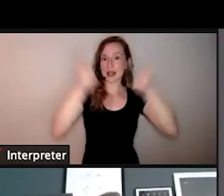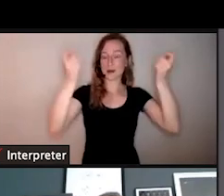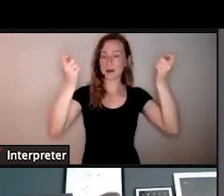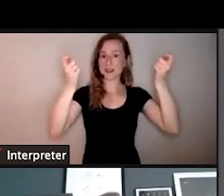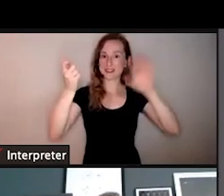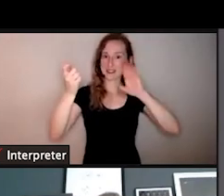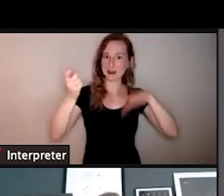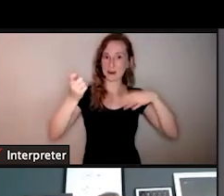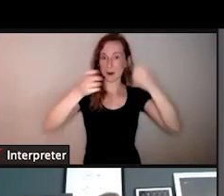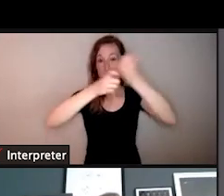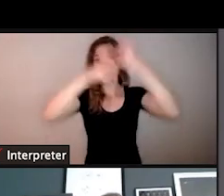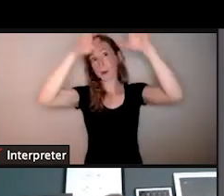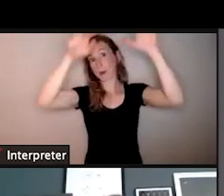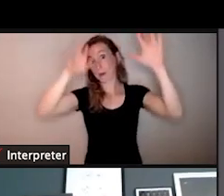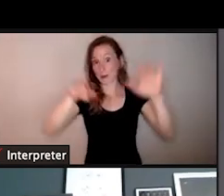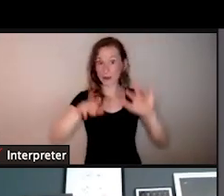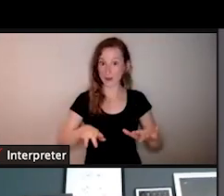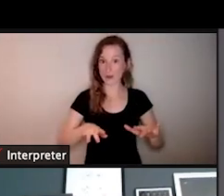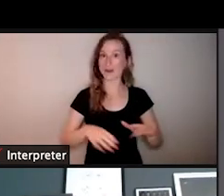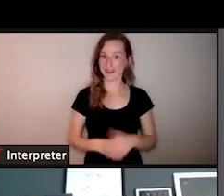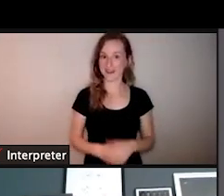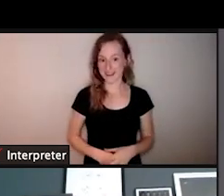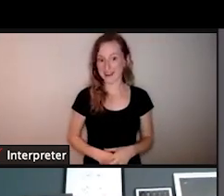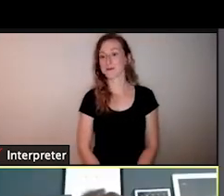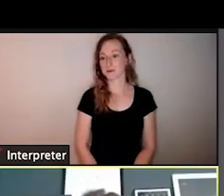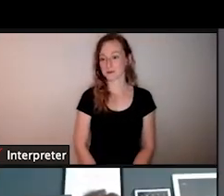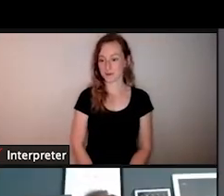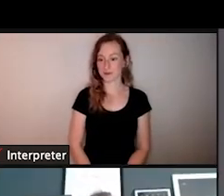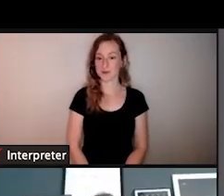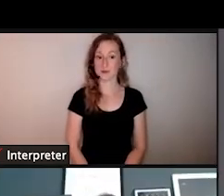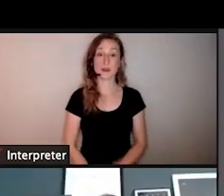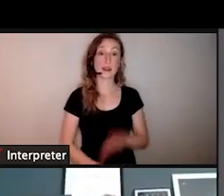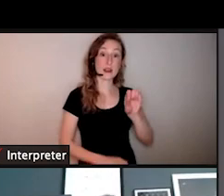This painting reminds me of If you want to take a longer or closer look